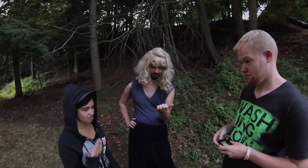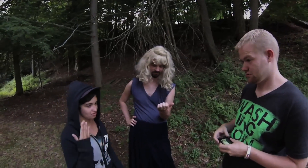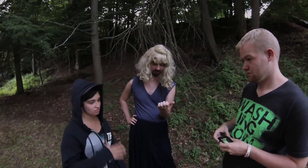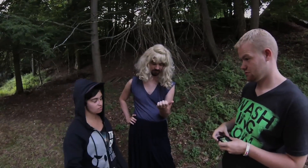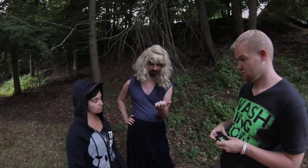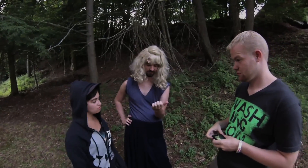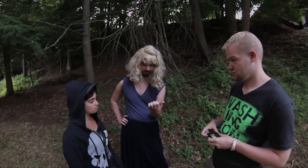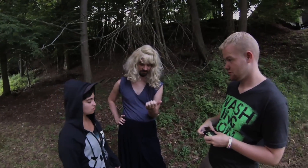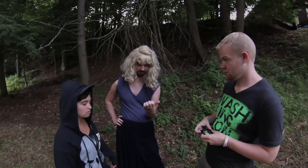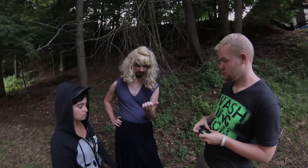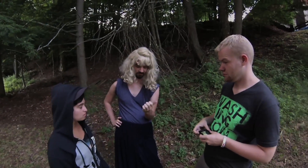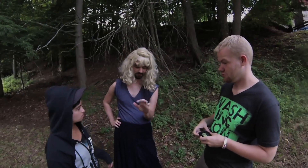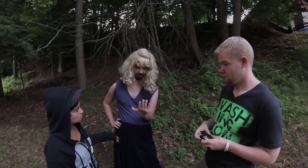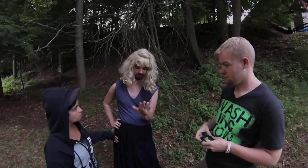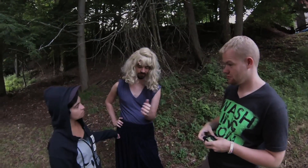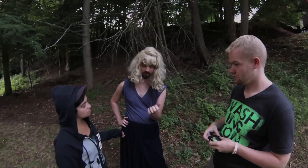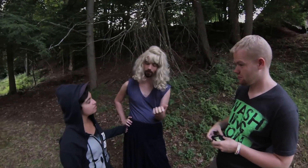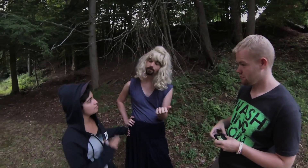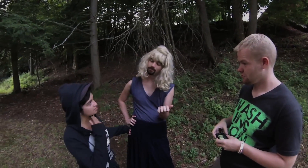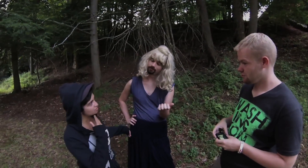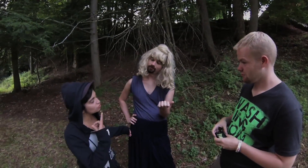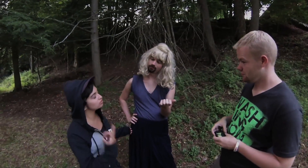Maybe, I don't know. Baby, what do you think?